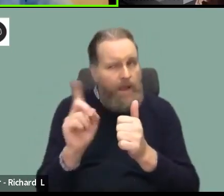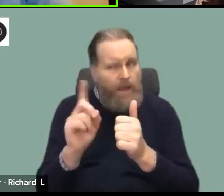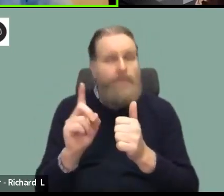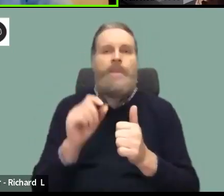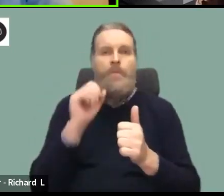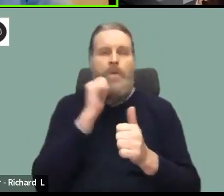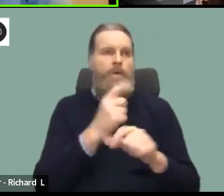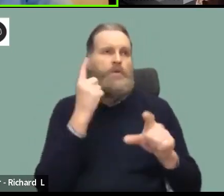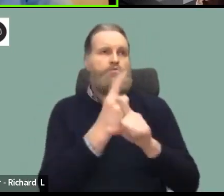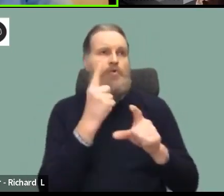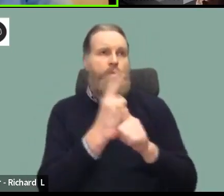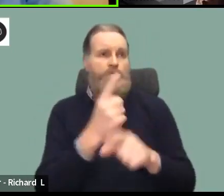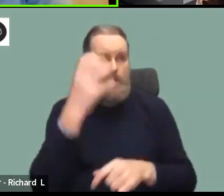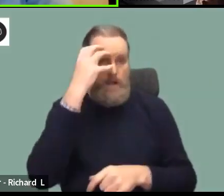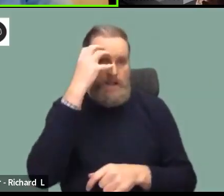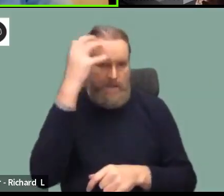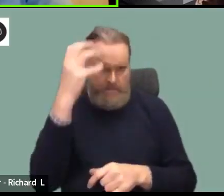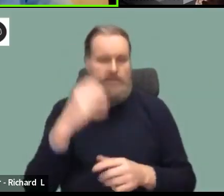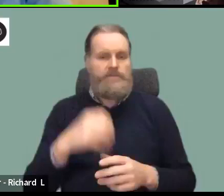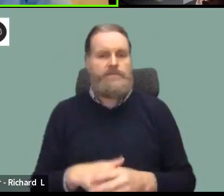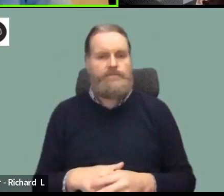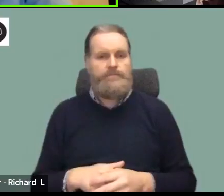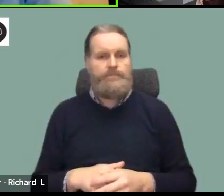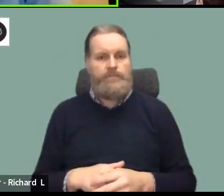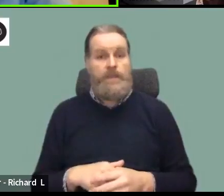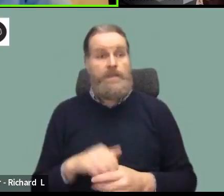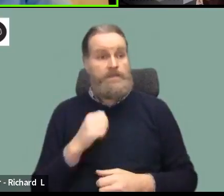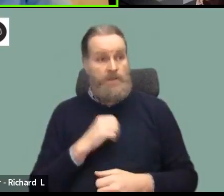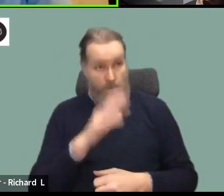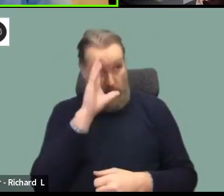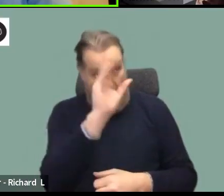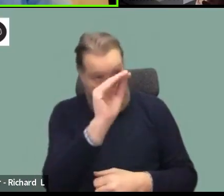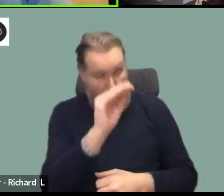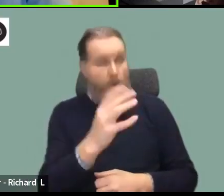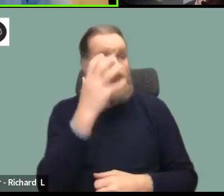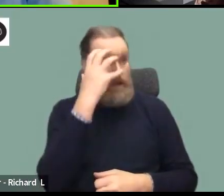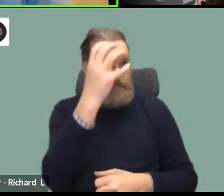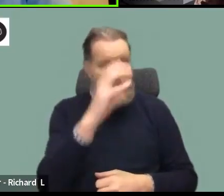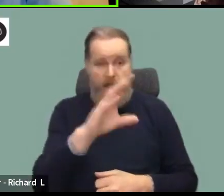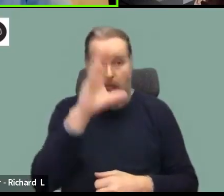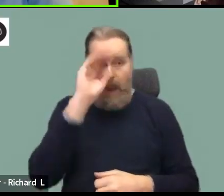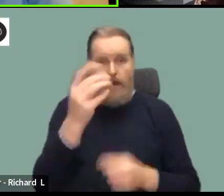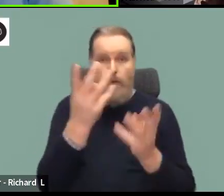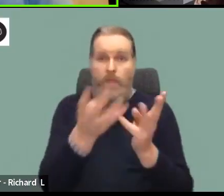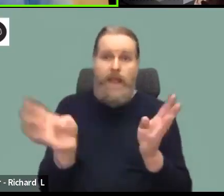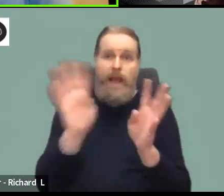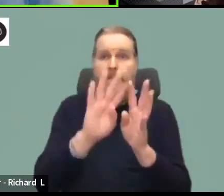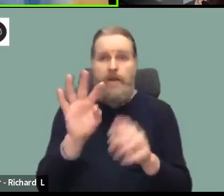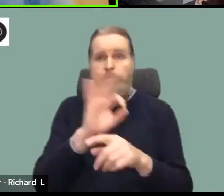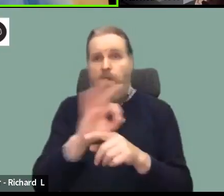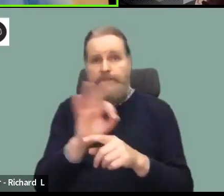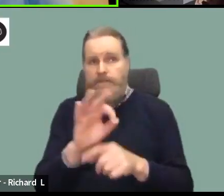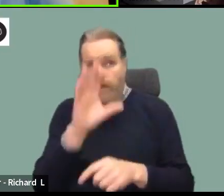proposals in line with proposals in line with our claim. So I can tell you that we gave the government and the cabinet Office seven days to table